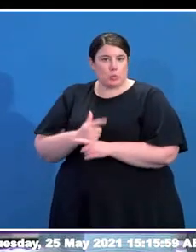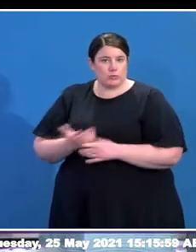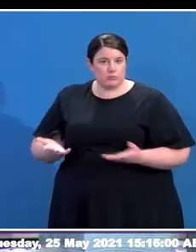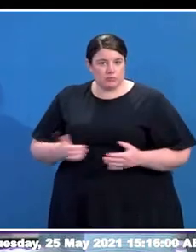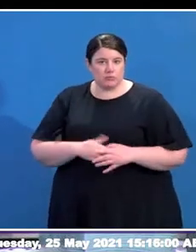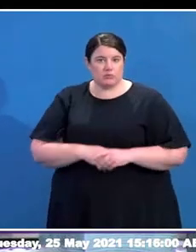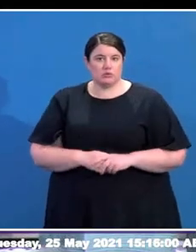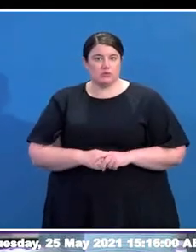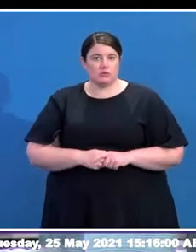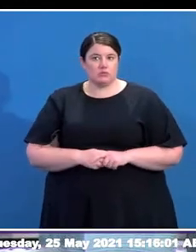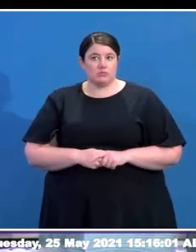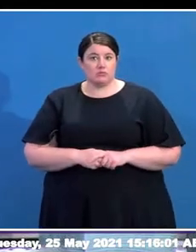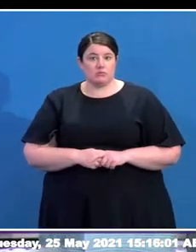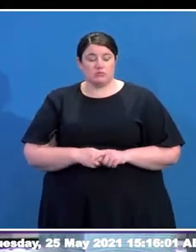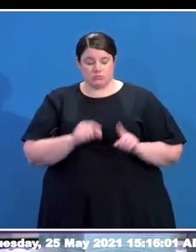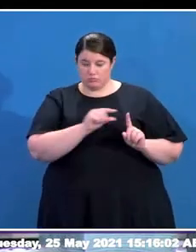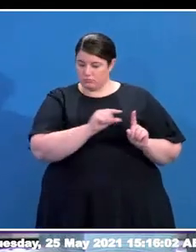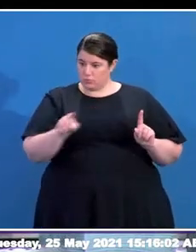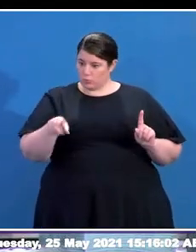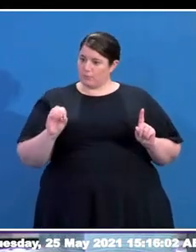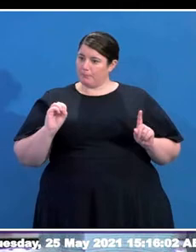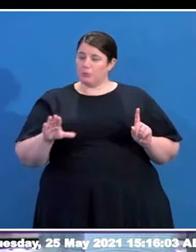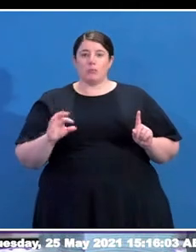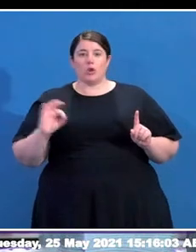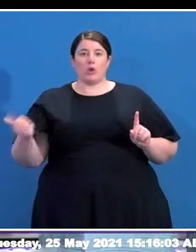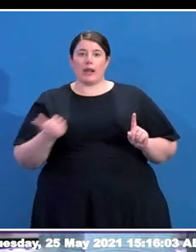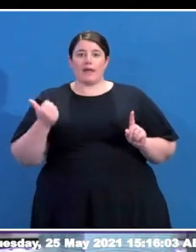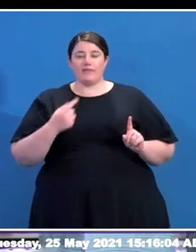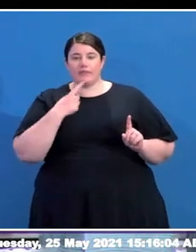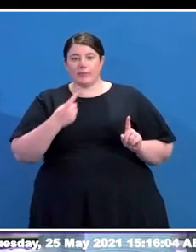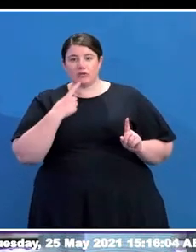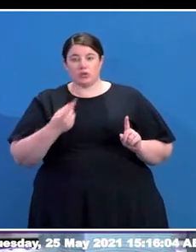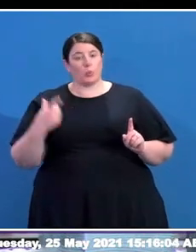You say "not sustained" because you cannot determine the events that